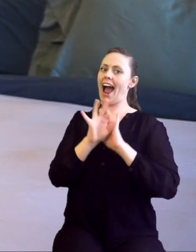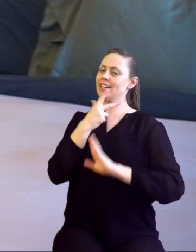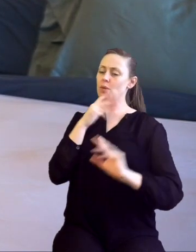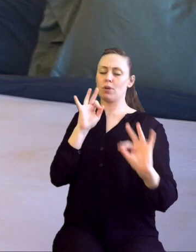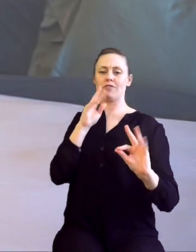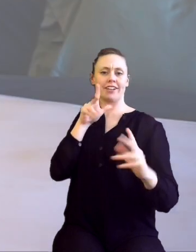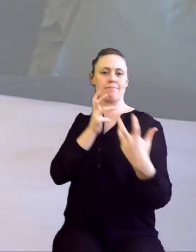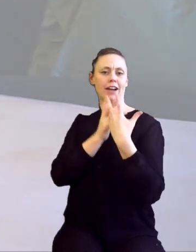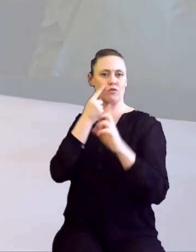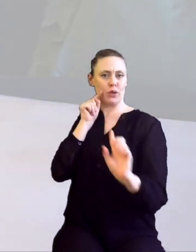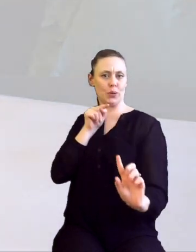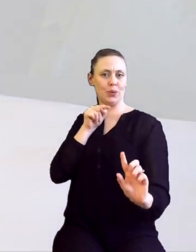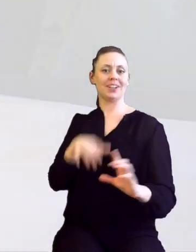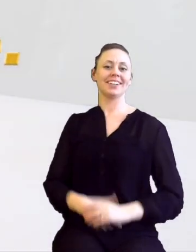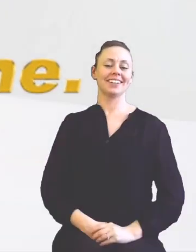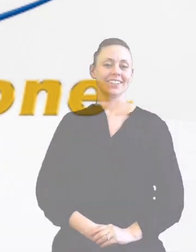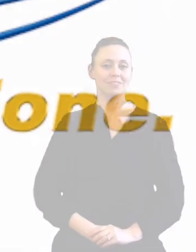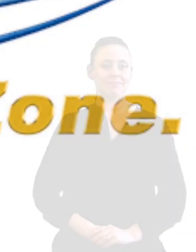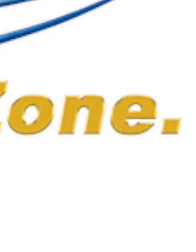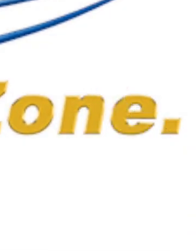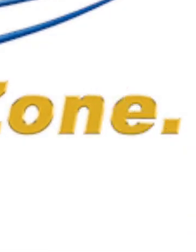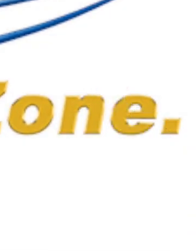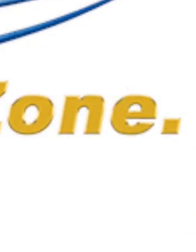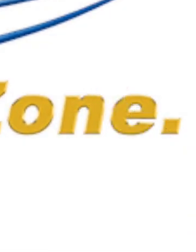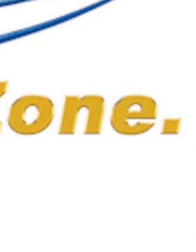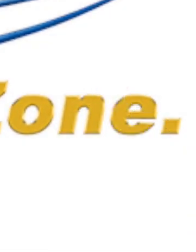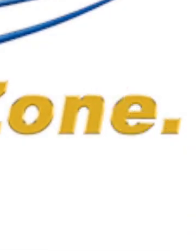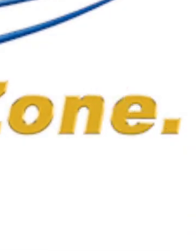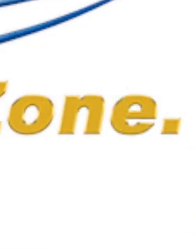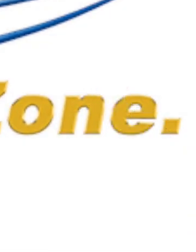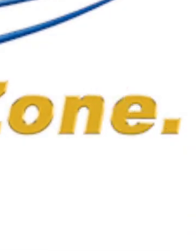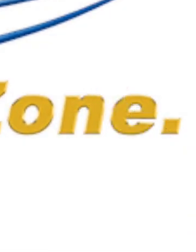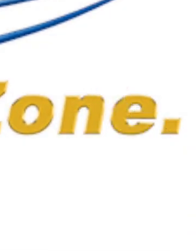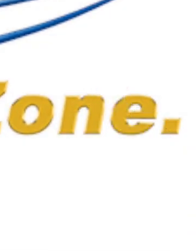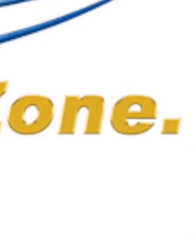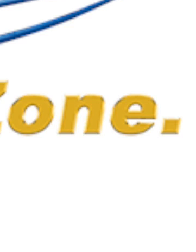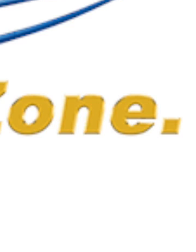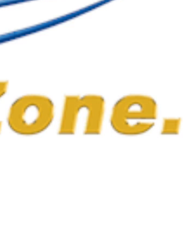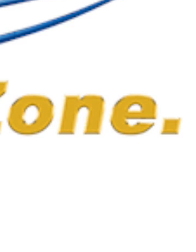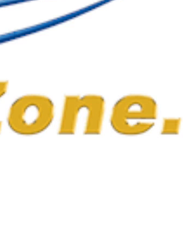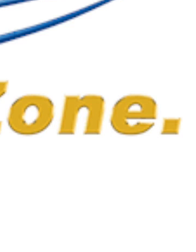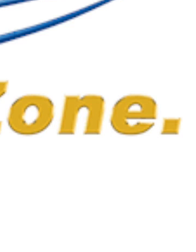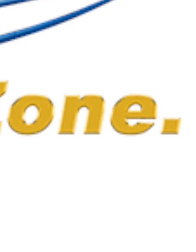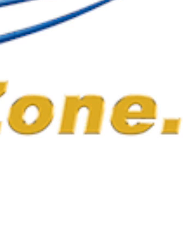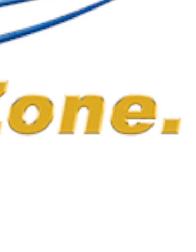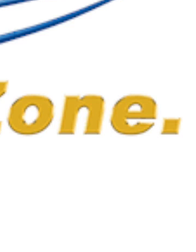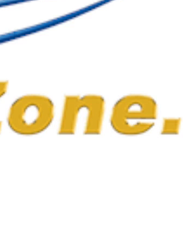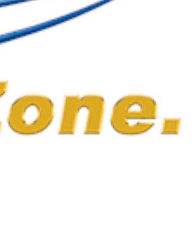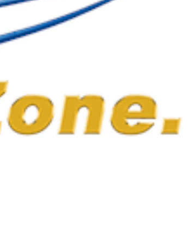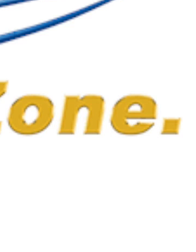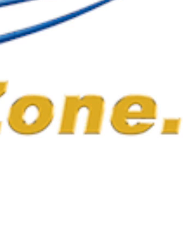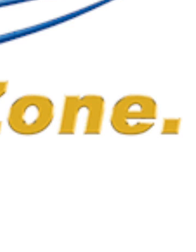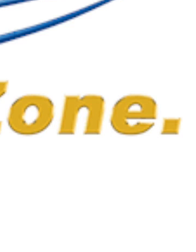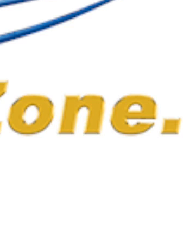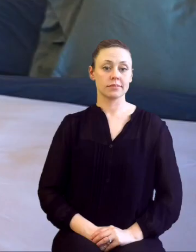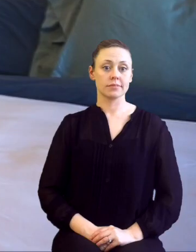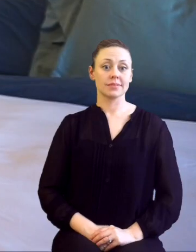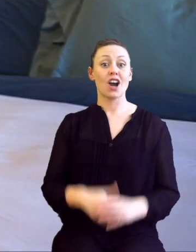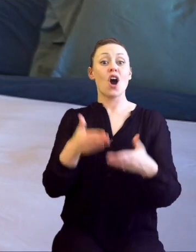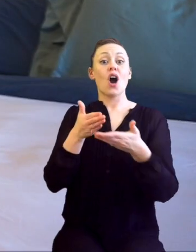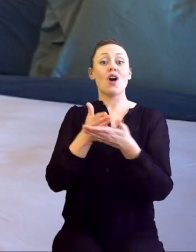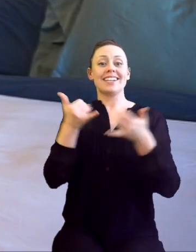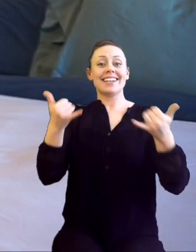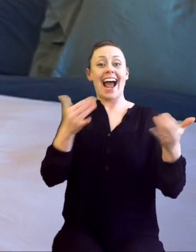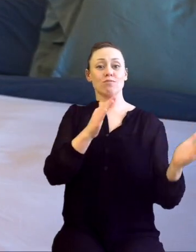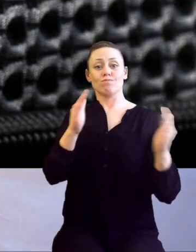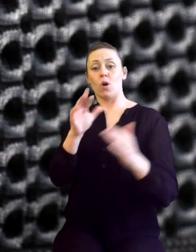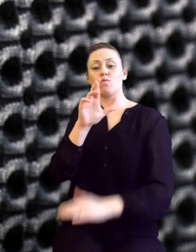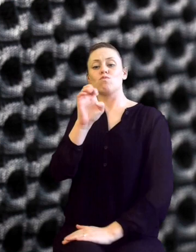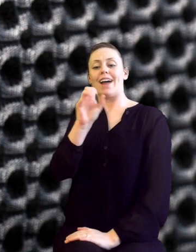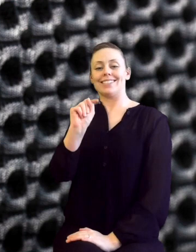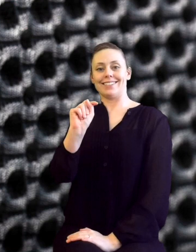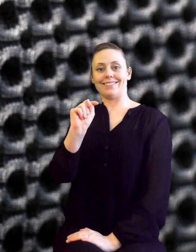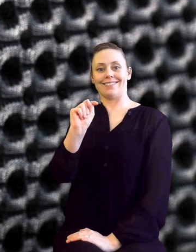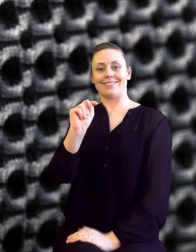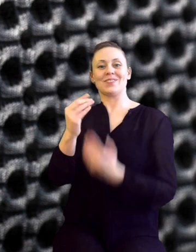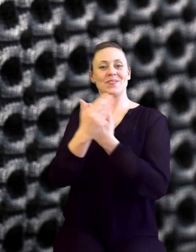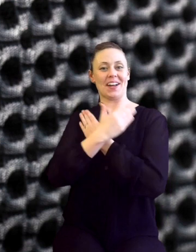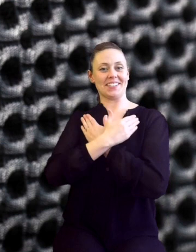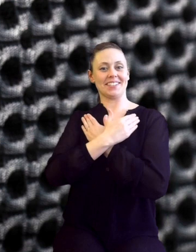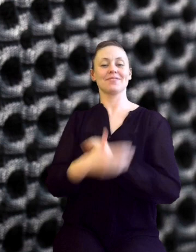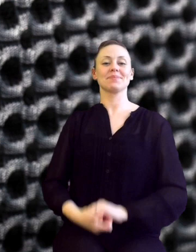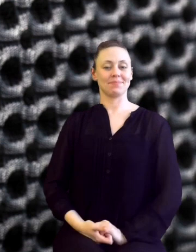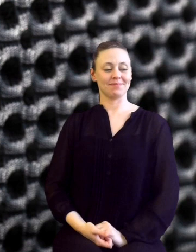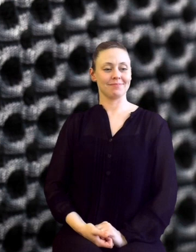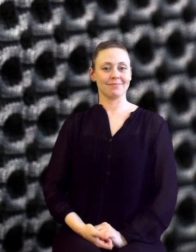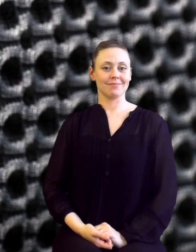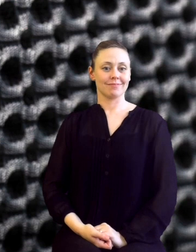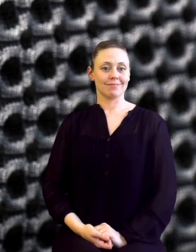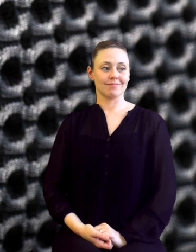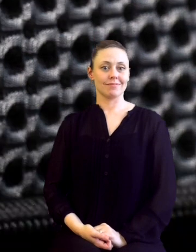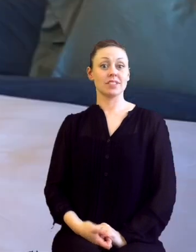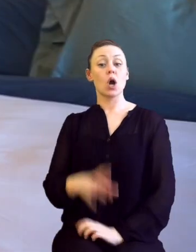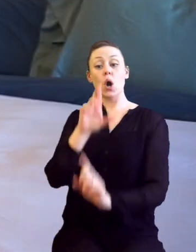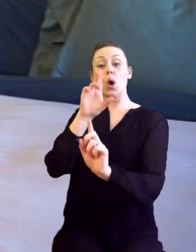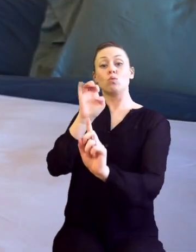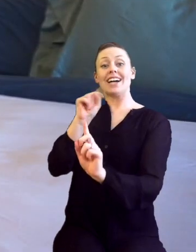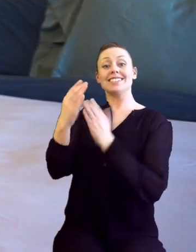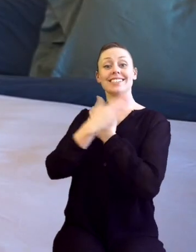for you. All right, so let's talk about ReST. ReST is definitely the most